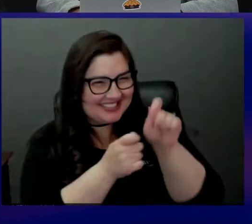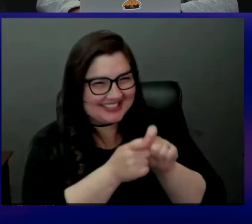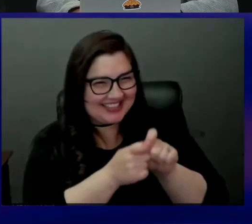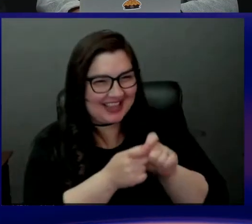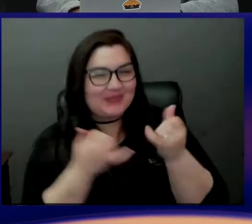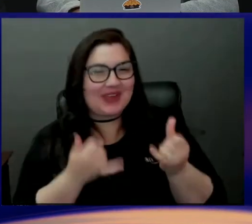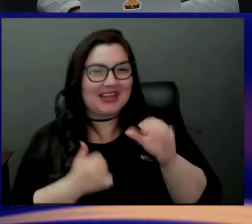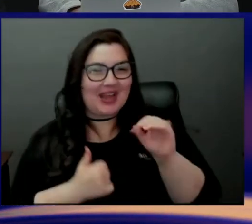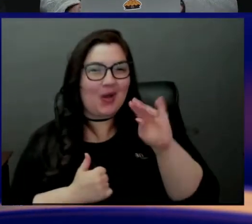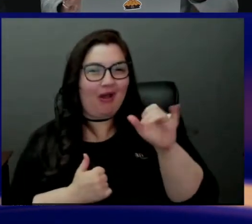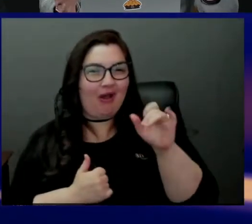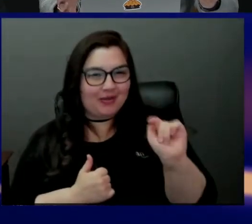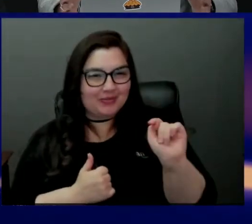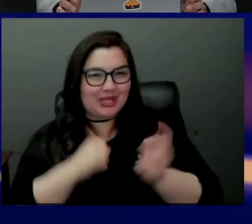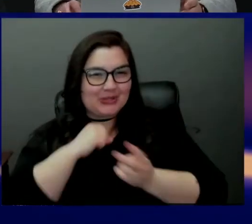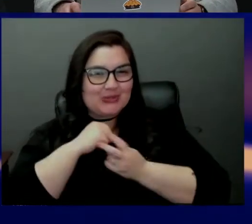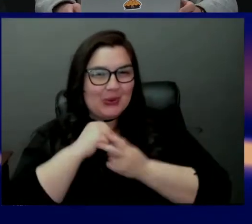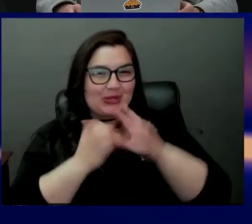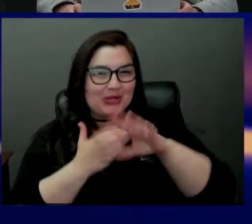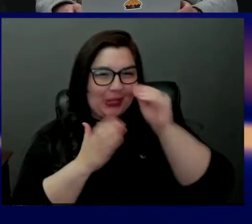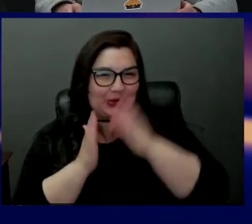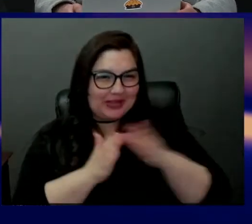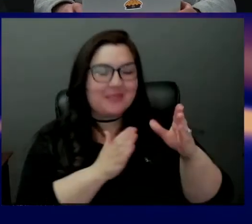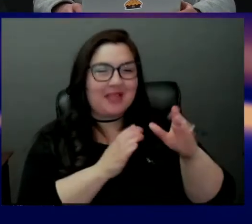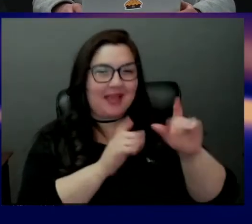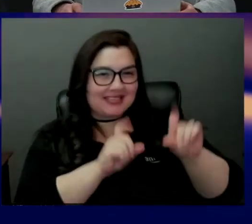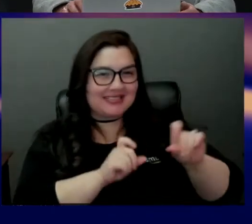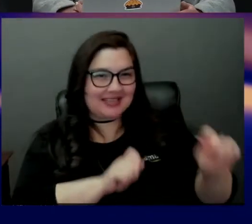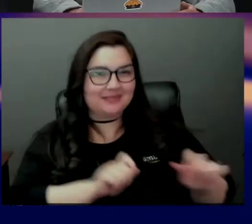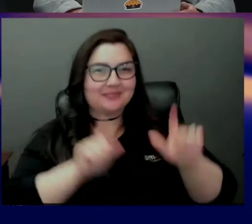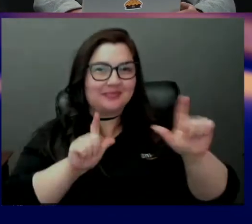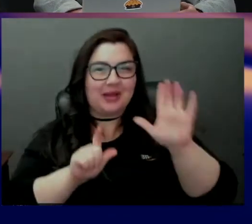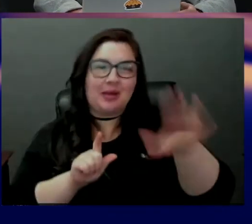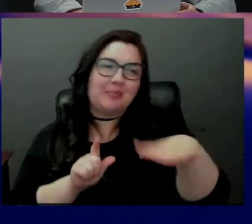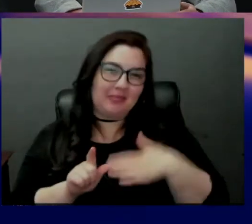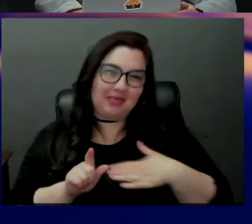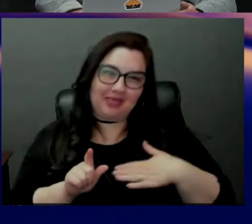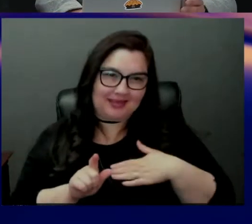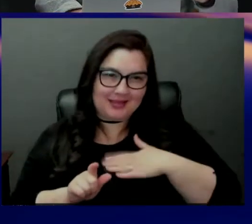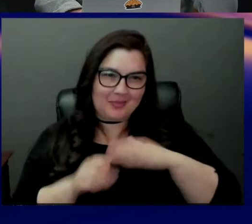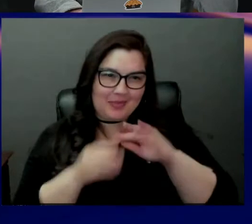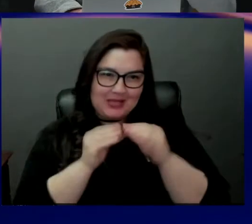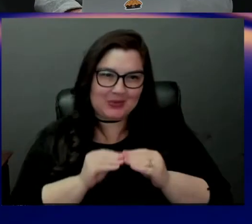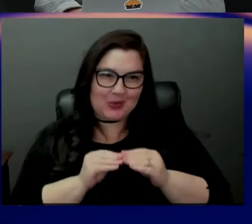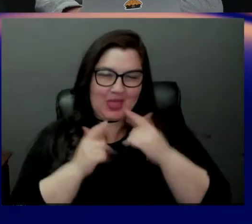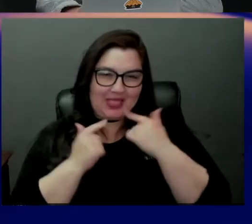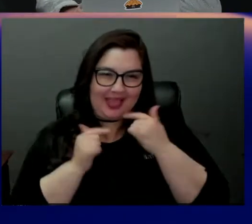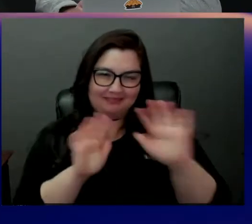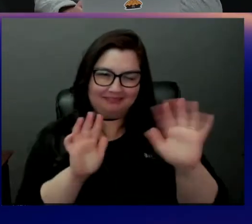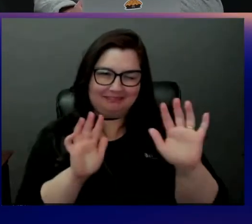I'm launching the assessment, and here let's not make fun of my score, but... [AM] Why, we'd never. - I did not pass.